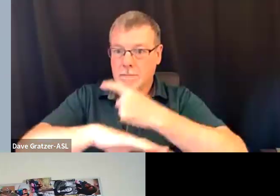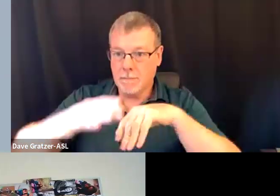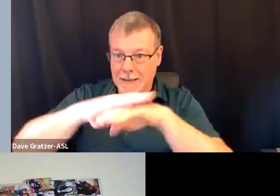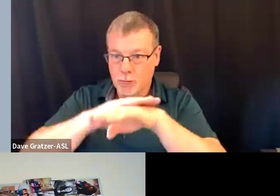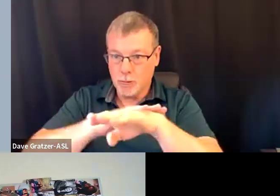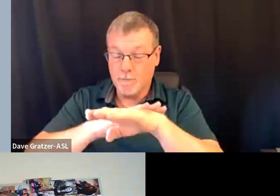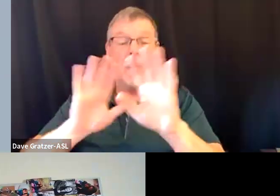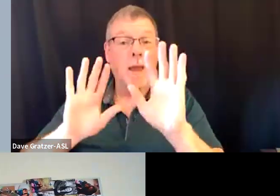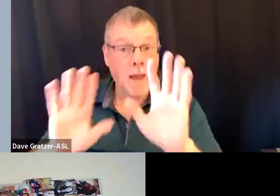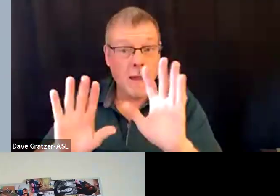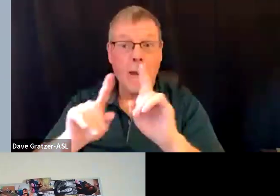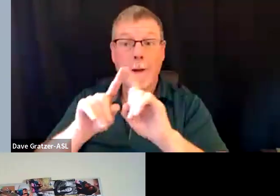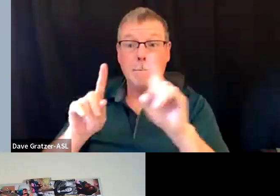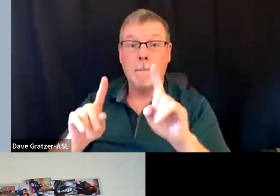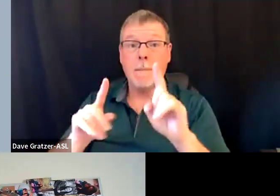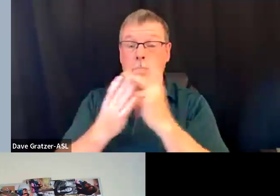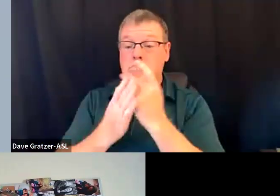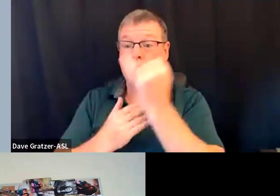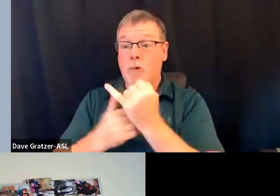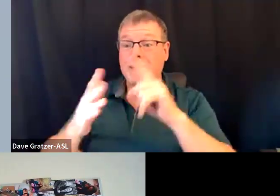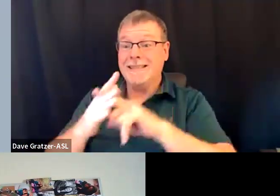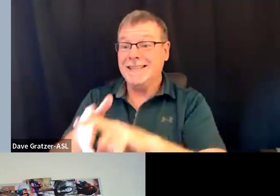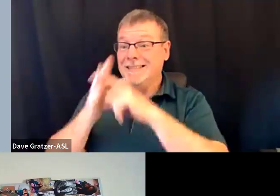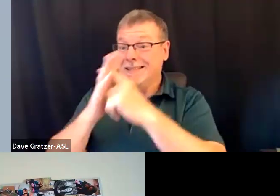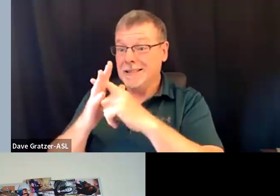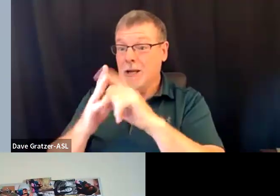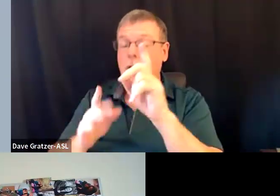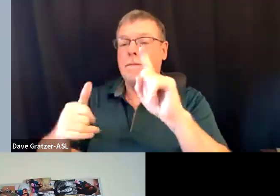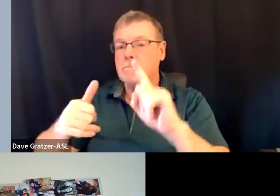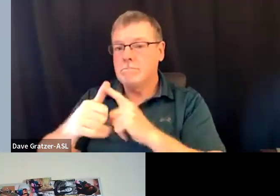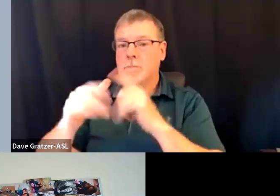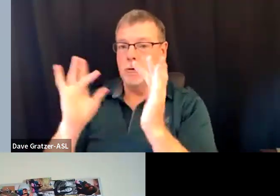But the project start date would be that first contact date.